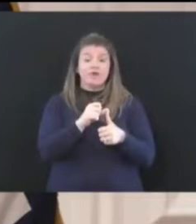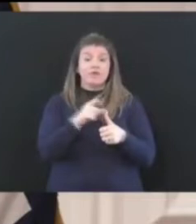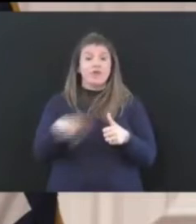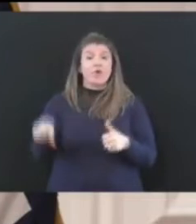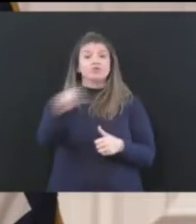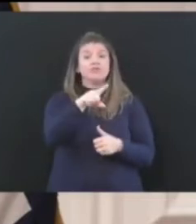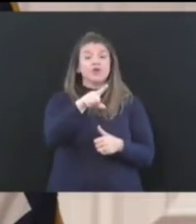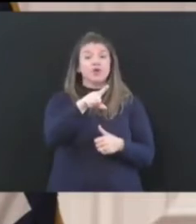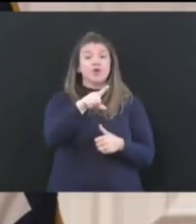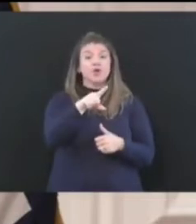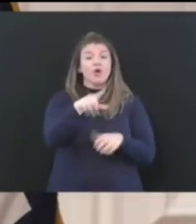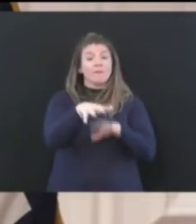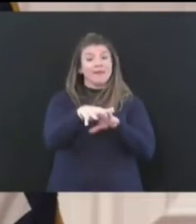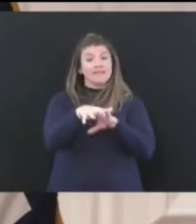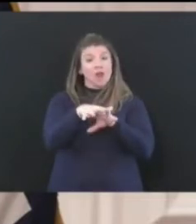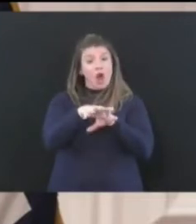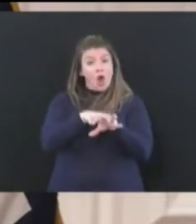COUNTIES IN THE PAST DAY,